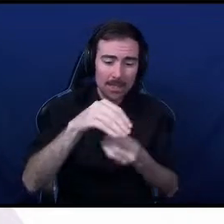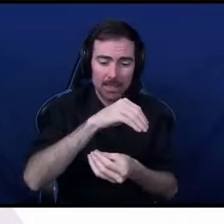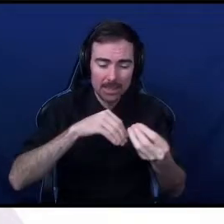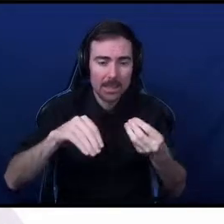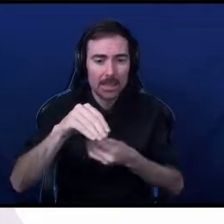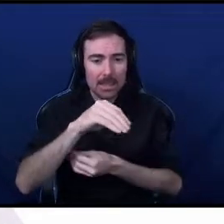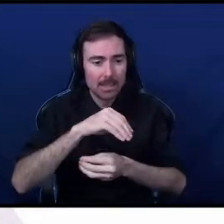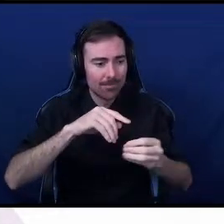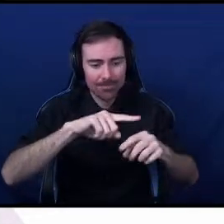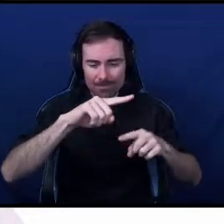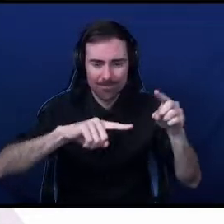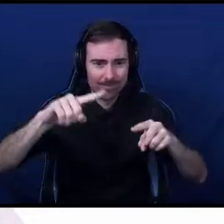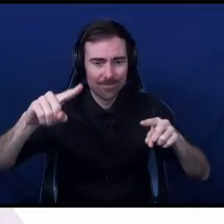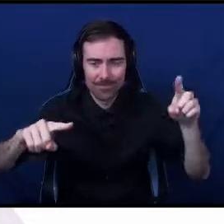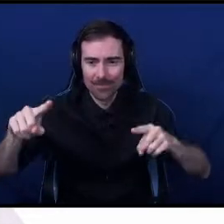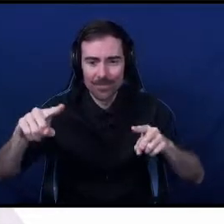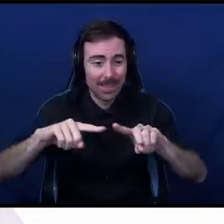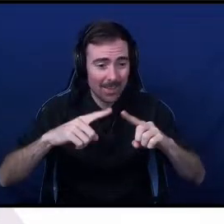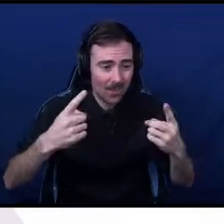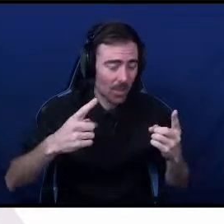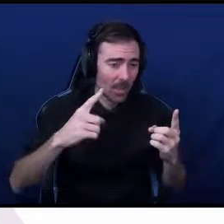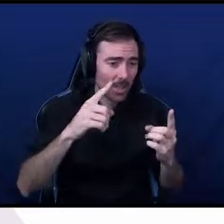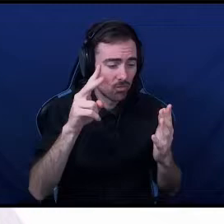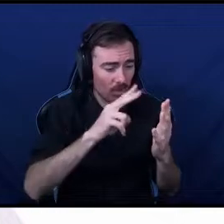different literacy levels. We have different tech ability, and